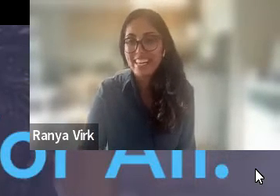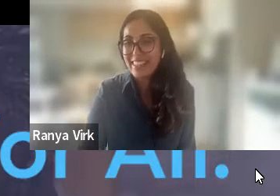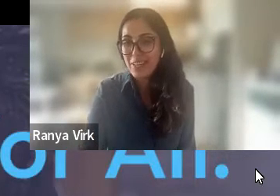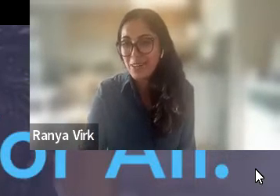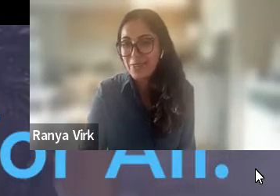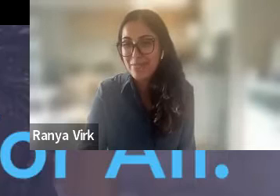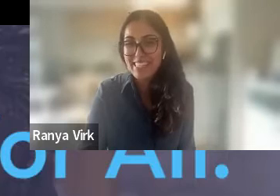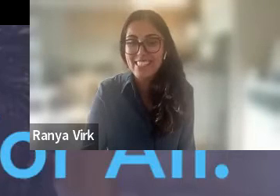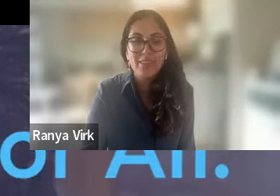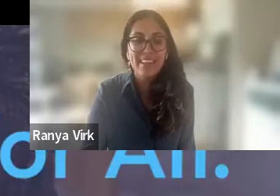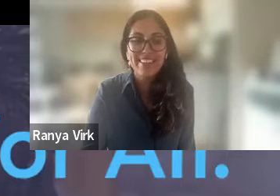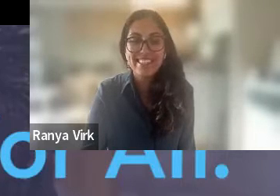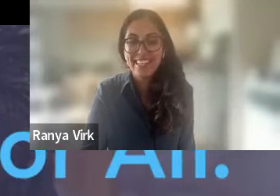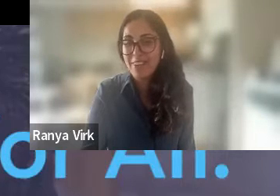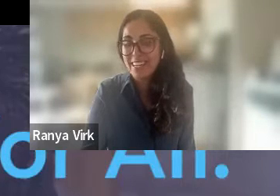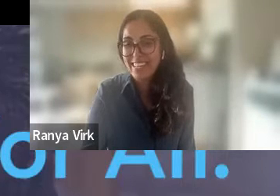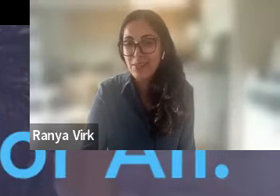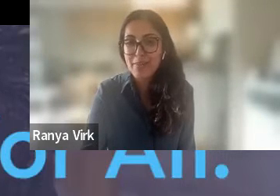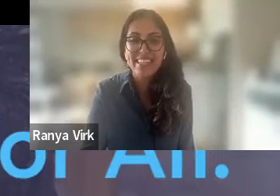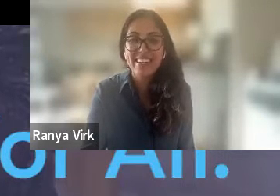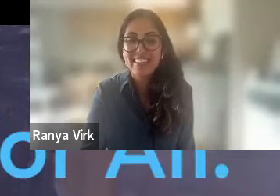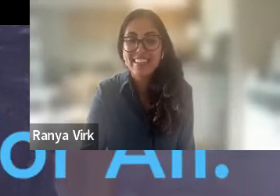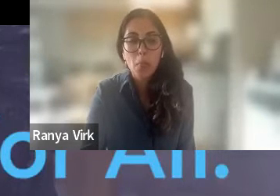Ranya Virk: and thank you for inviting me to be a panelist. I'm very excited to be here.